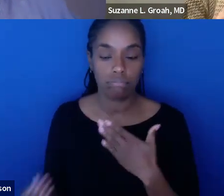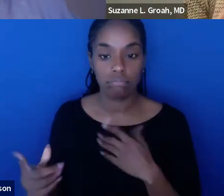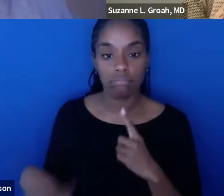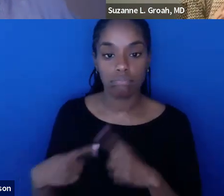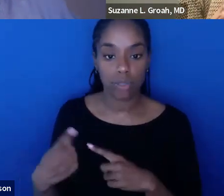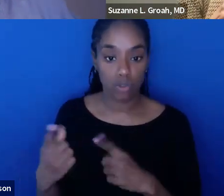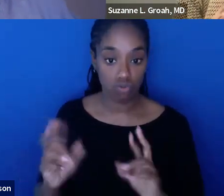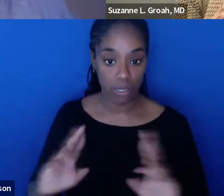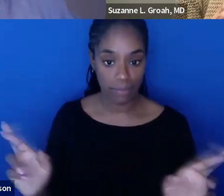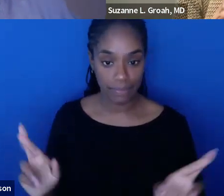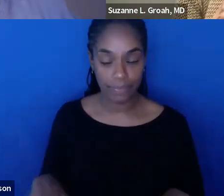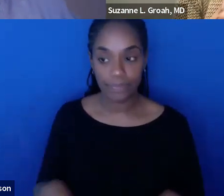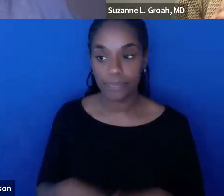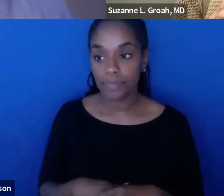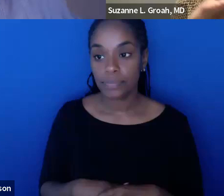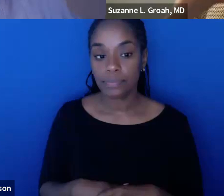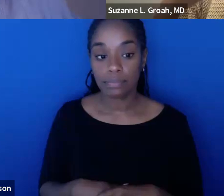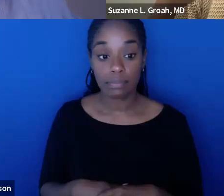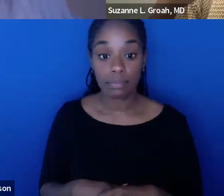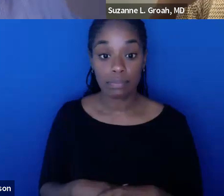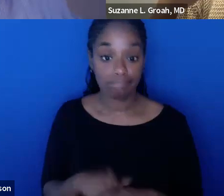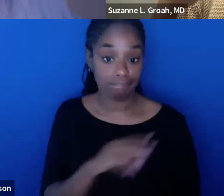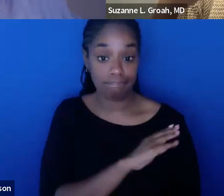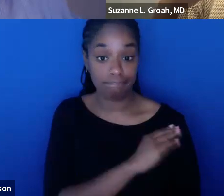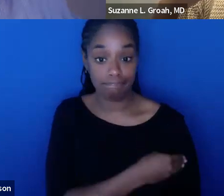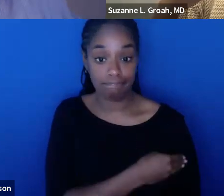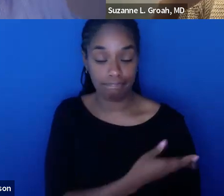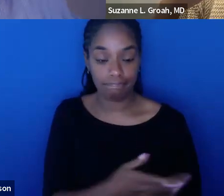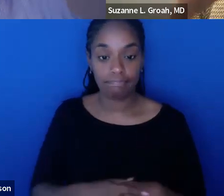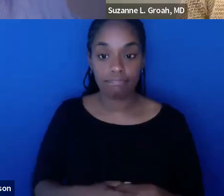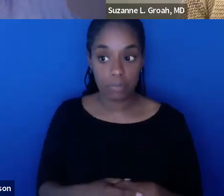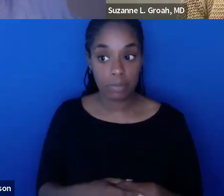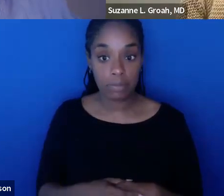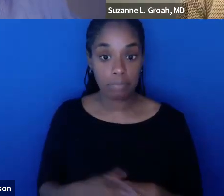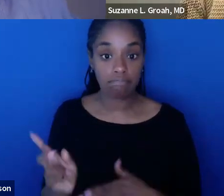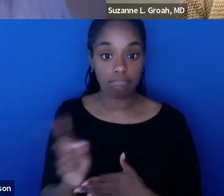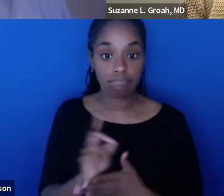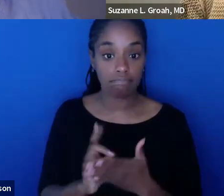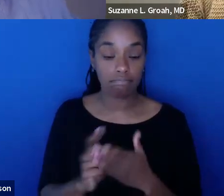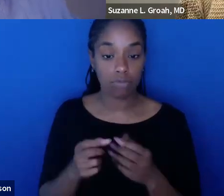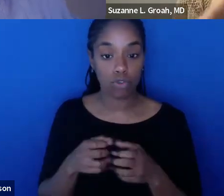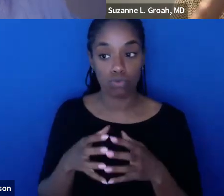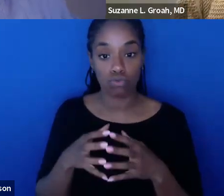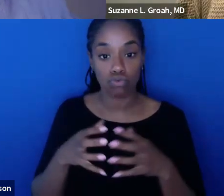So it's a muscle, it's designed to stretch out and then it's designed to compress down.